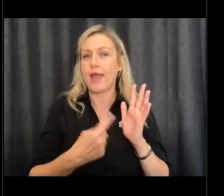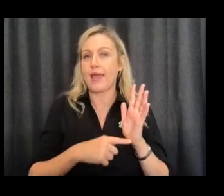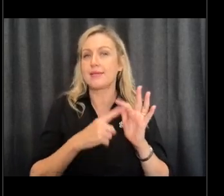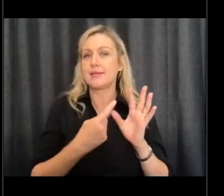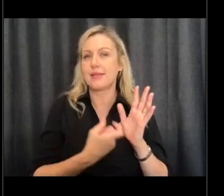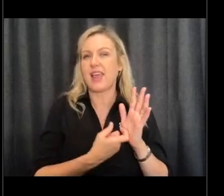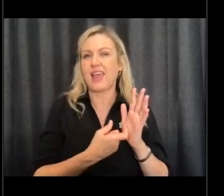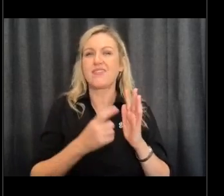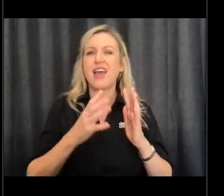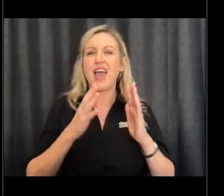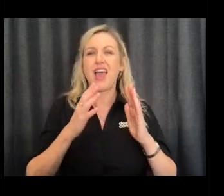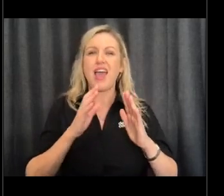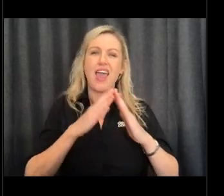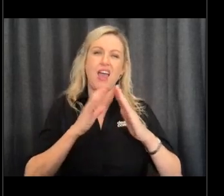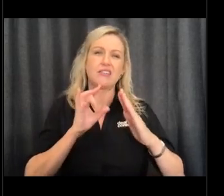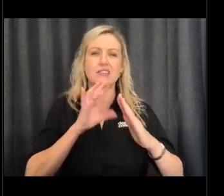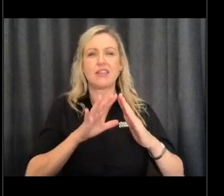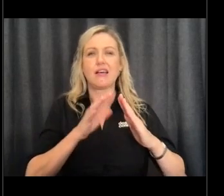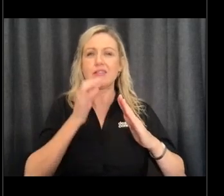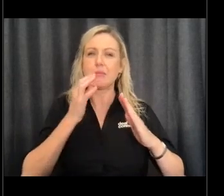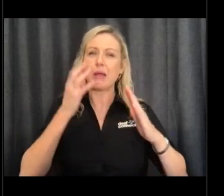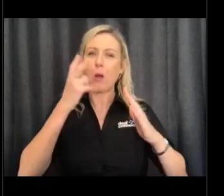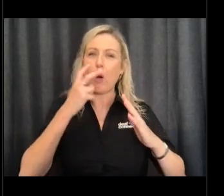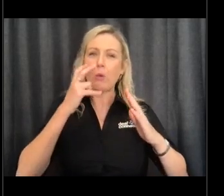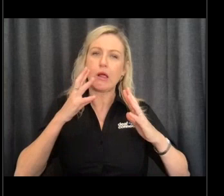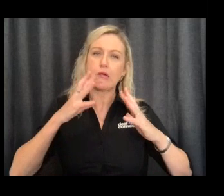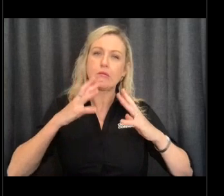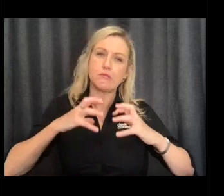So that to me is the key starting point.